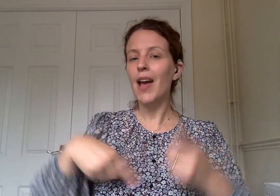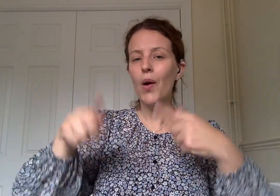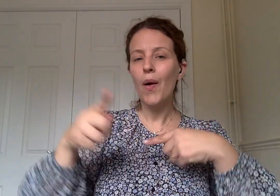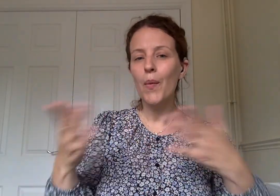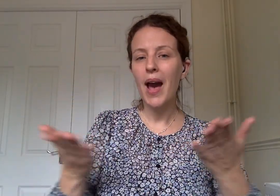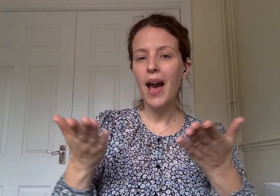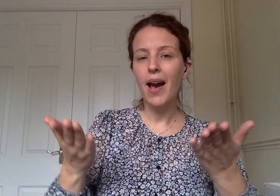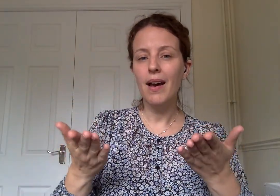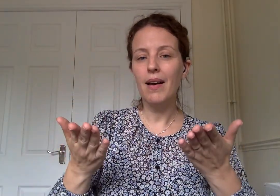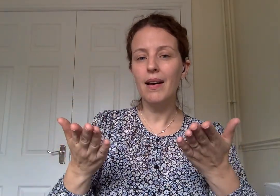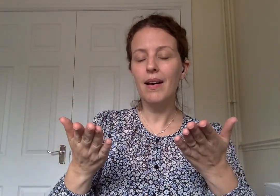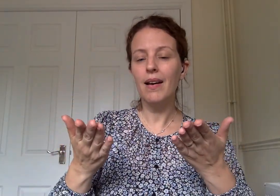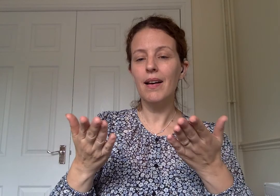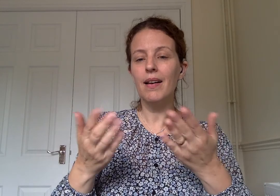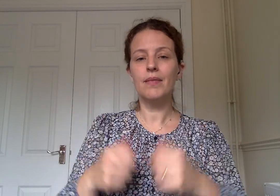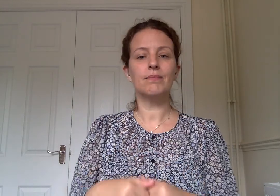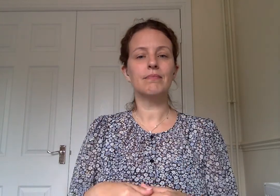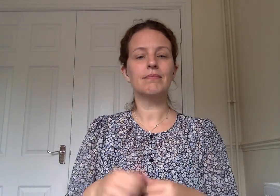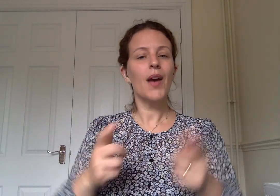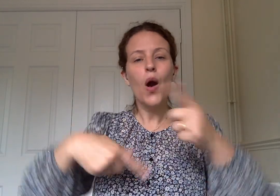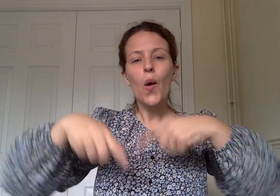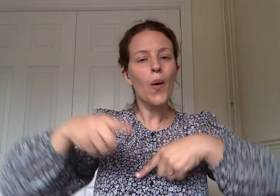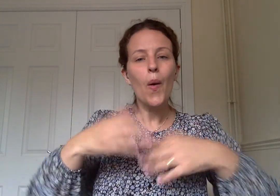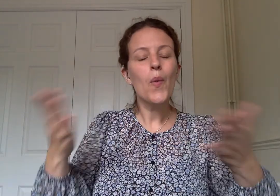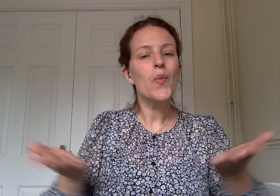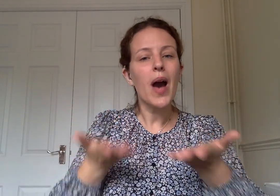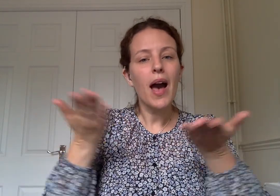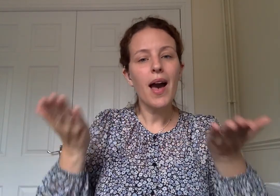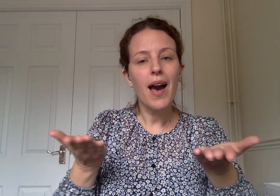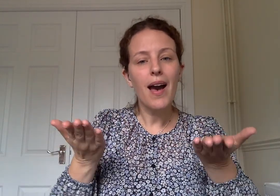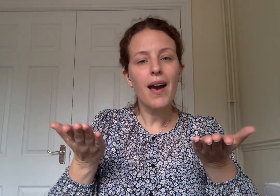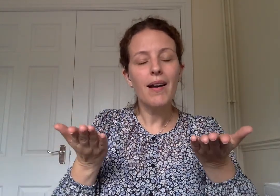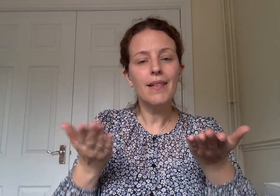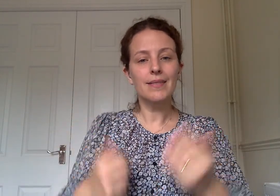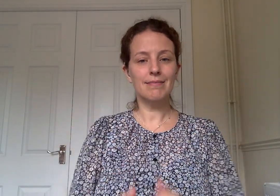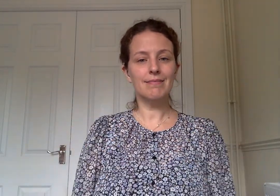Go where?